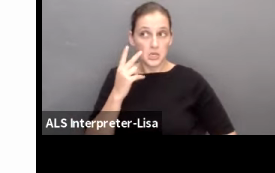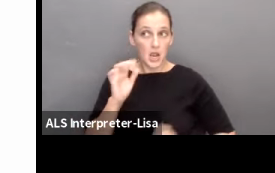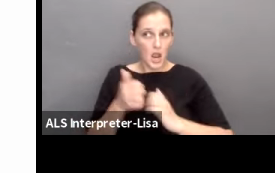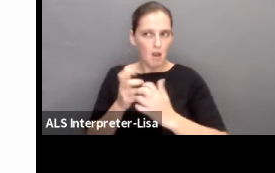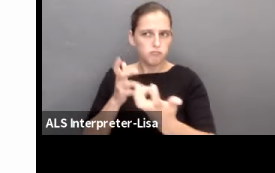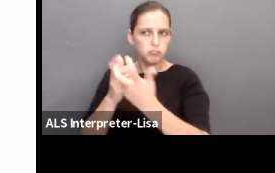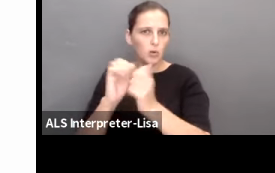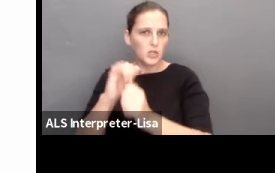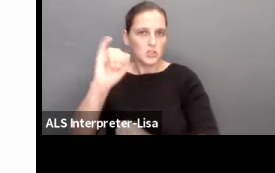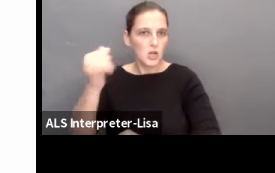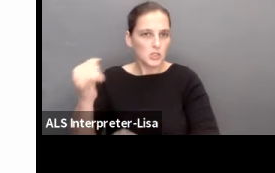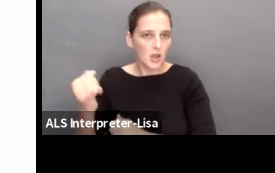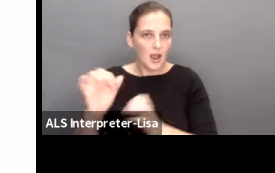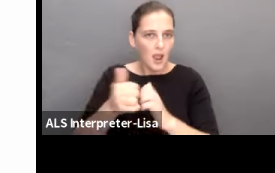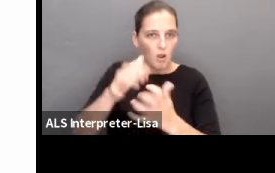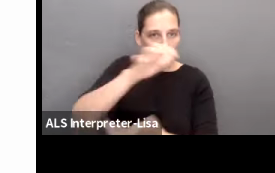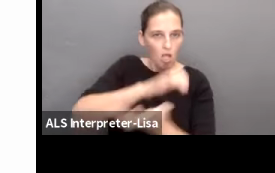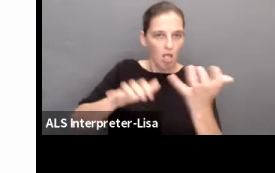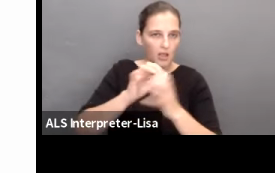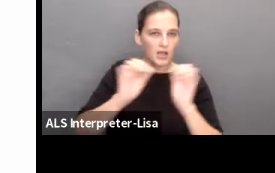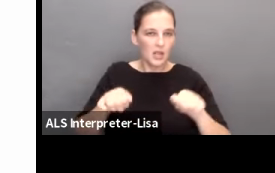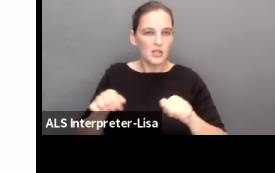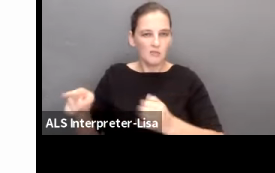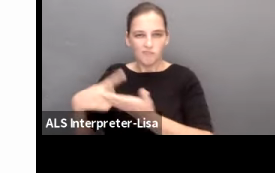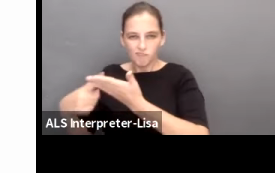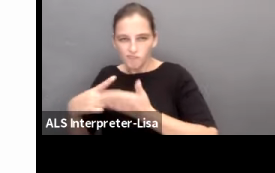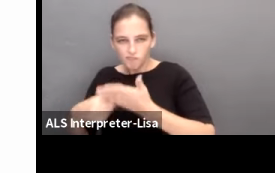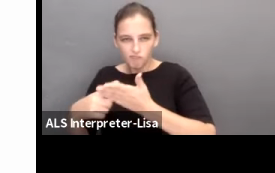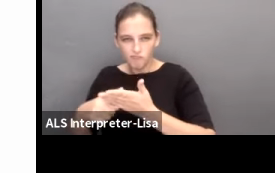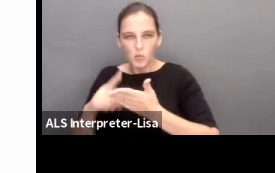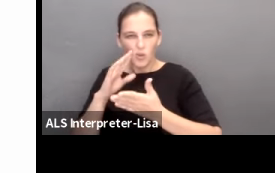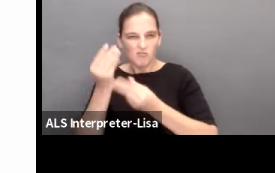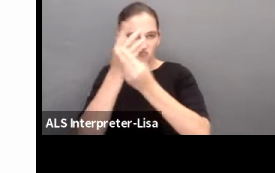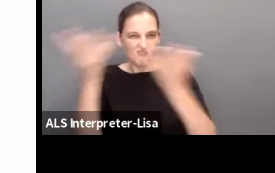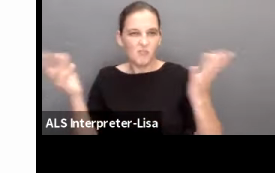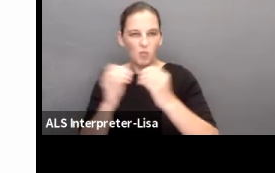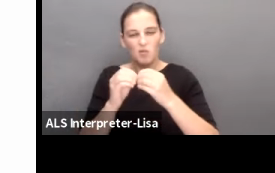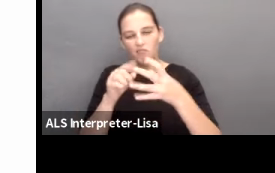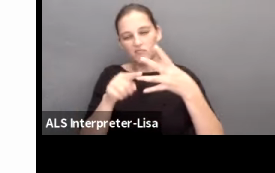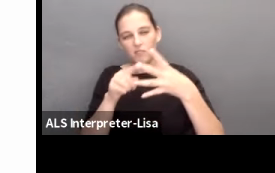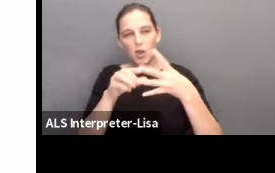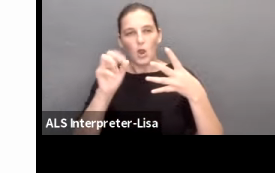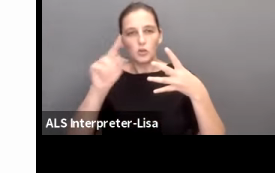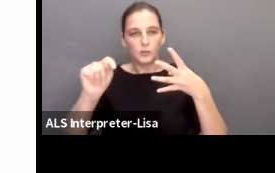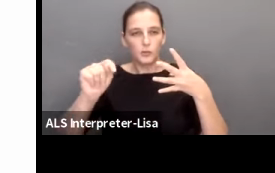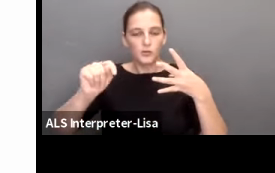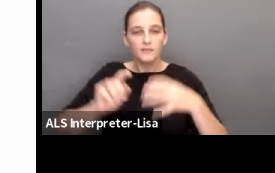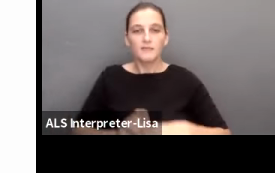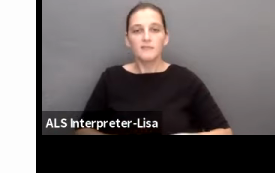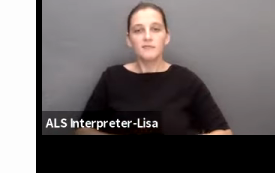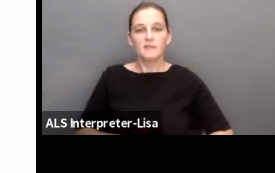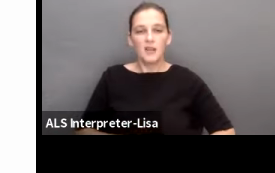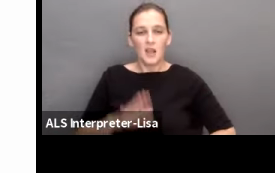So expect more information to come out about that in mid October as well, and I know a lot of this is really confusing, especially